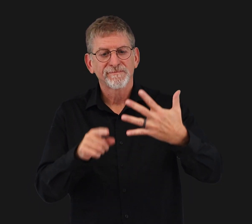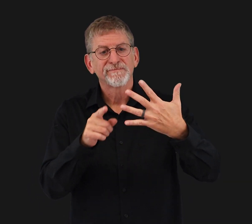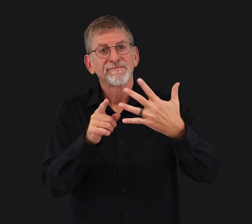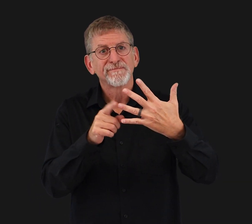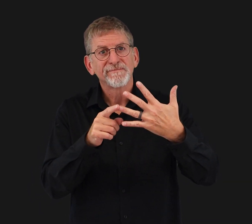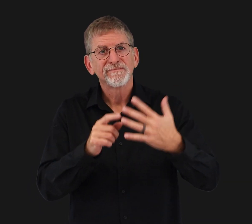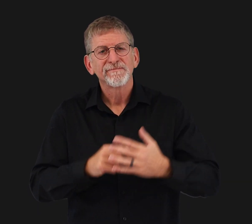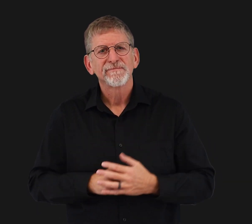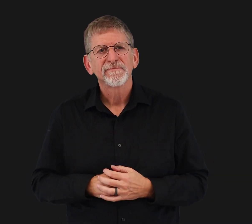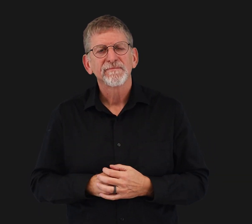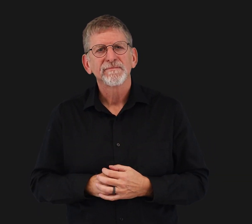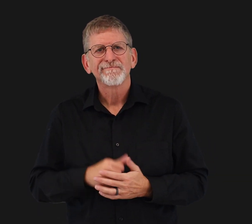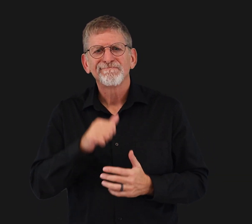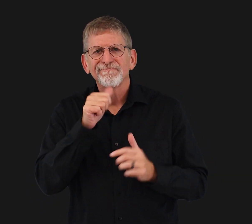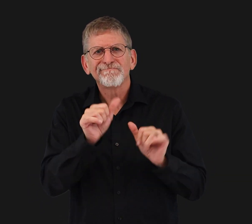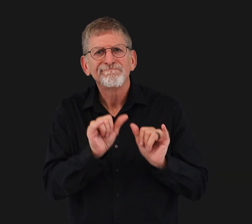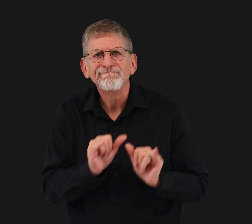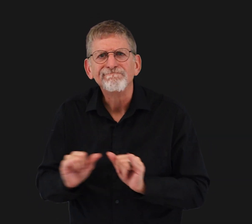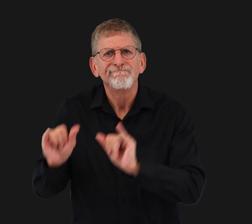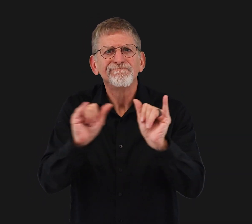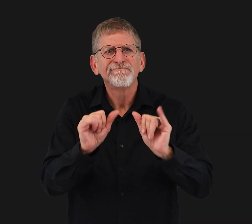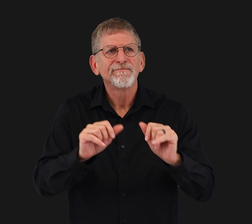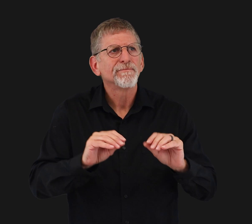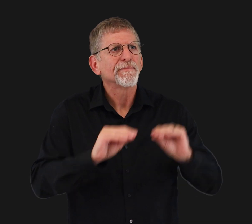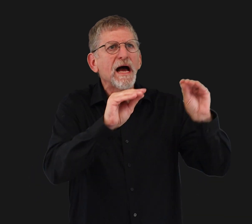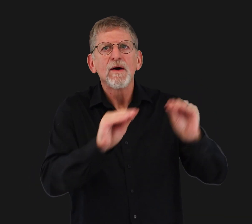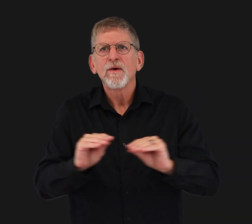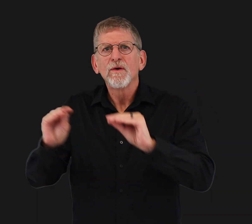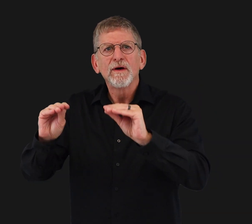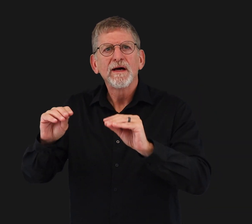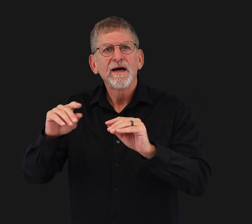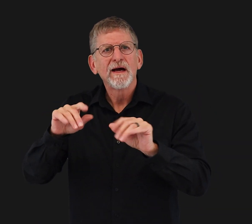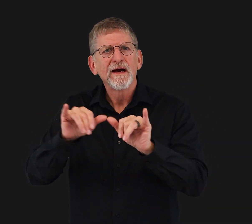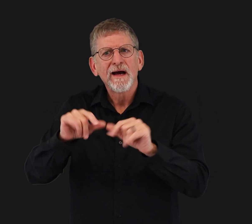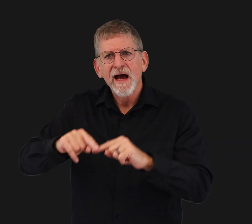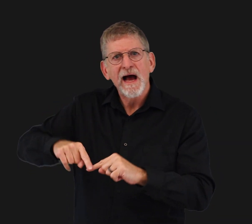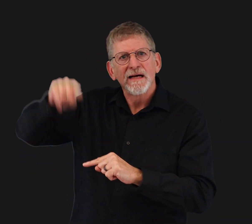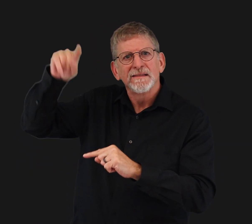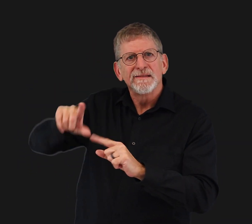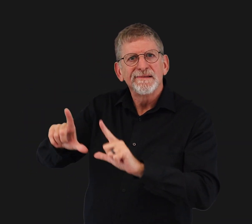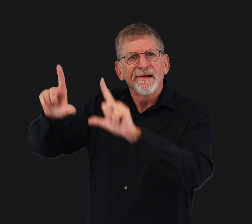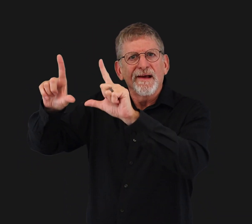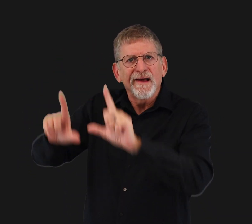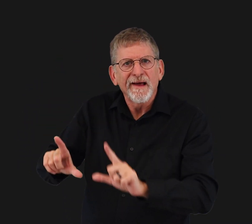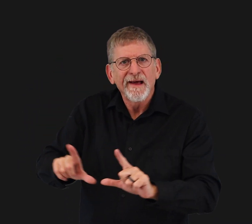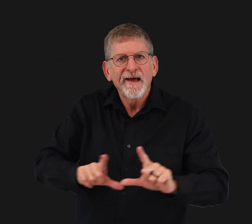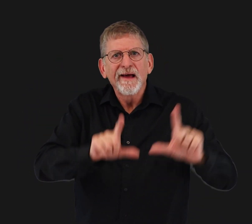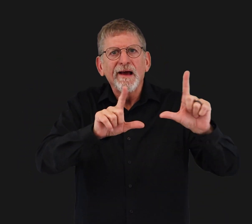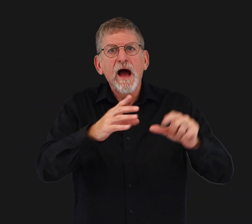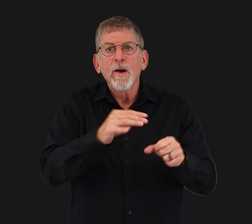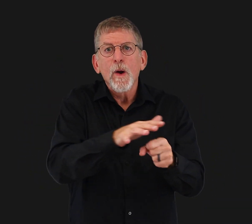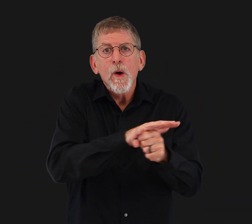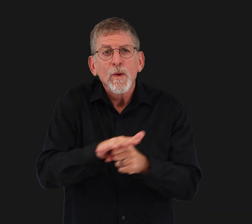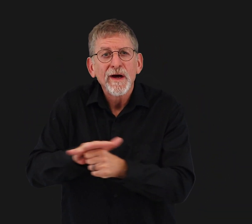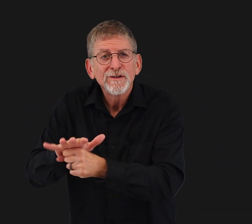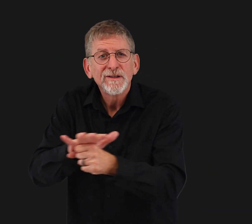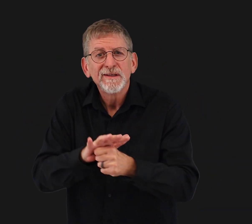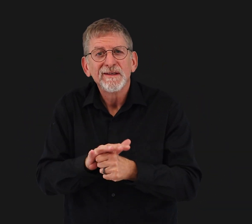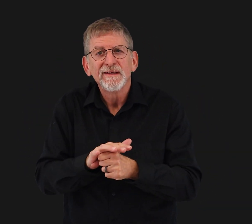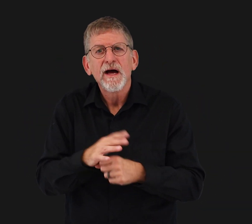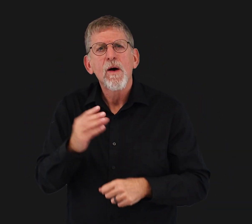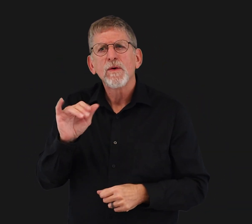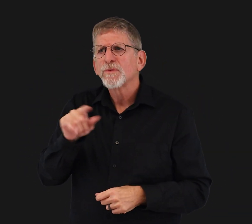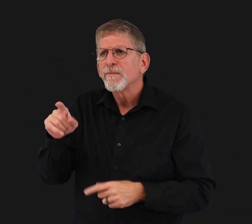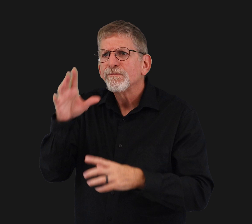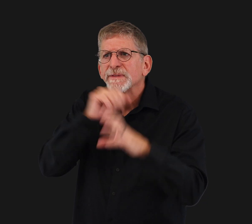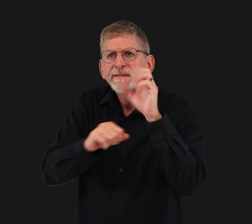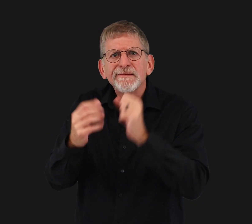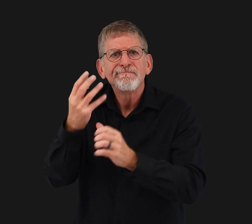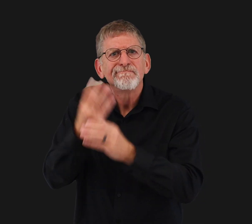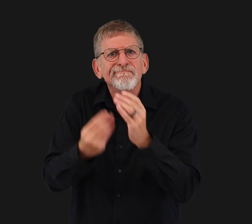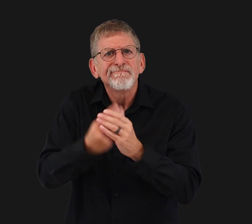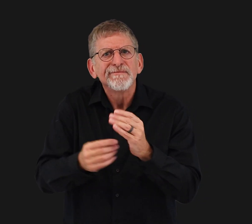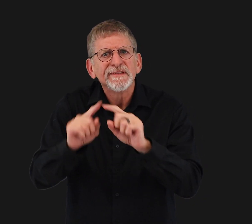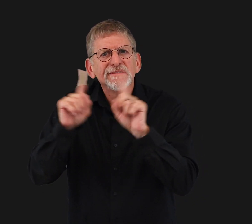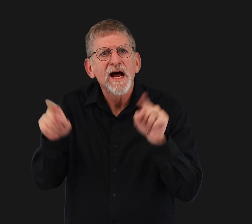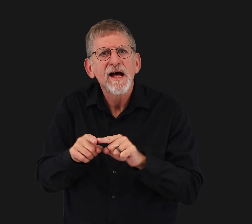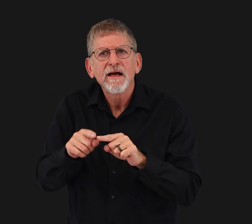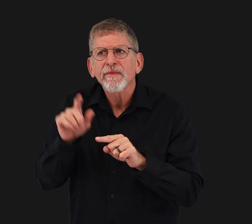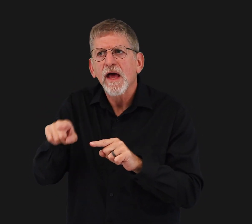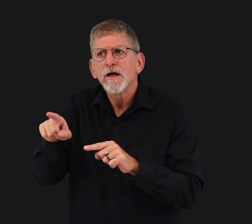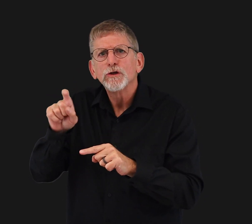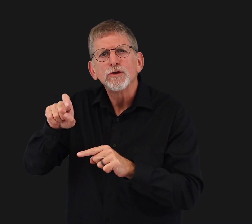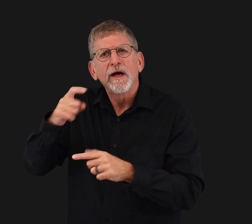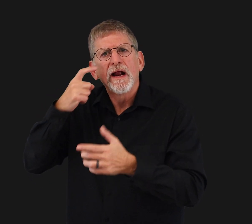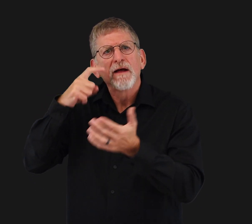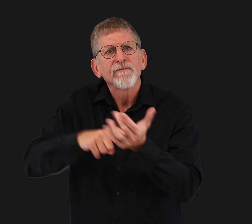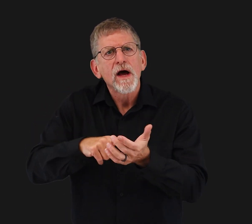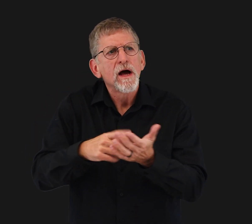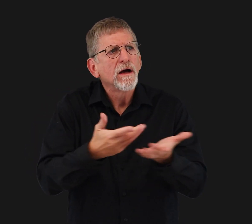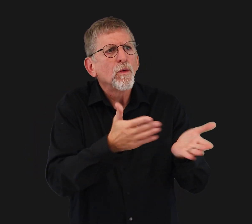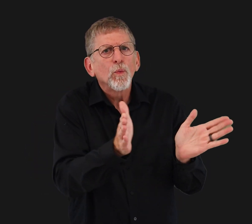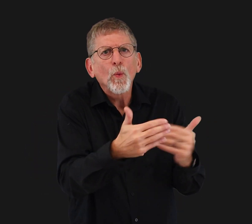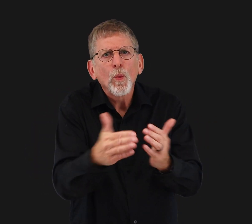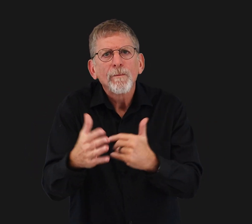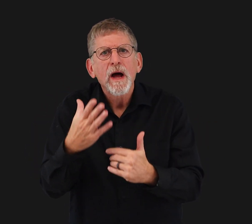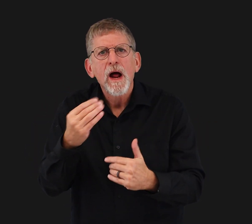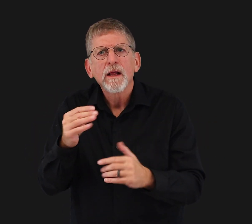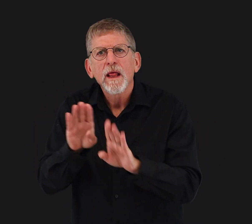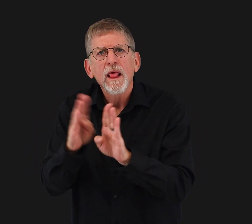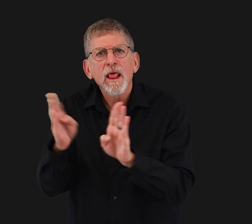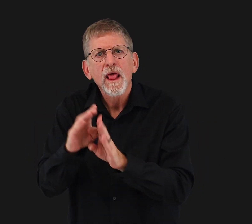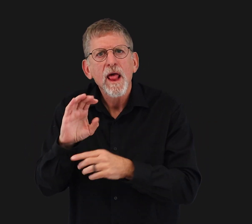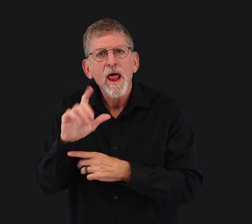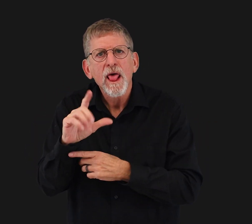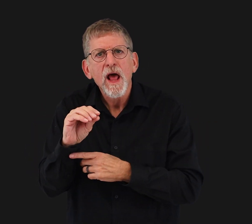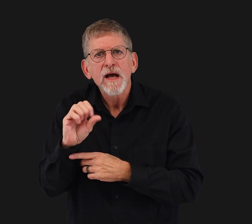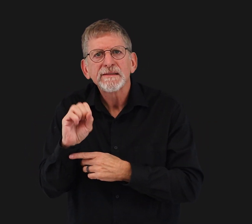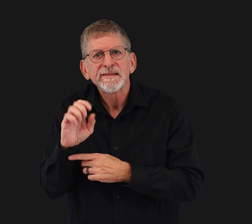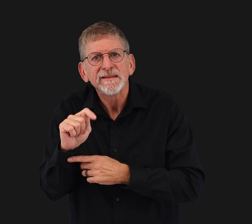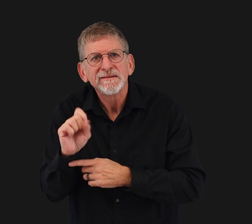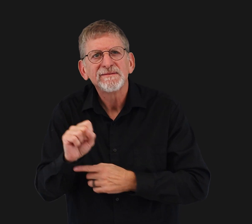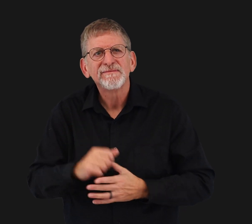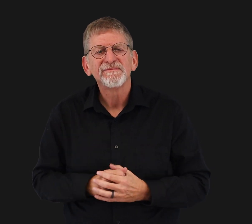• Inconsistent mounting heights and locations and missing signage to identify rooms and closets